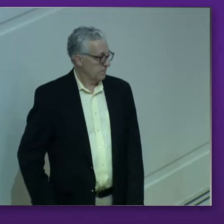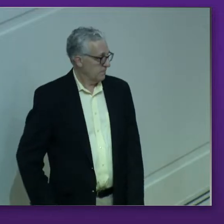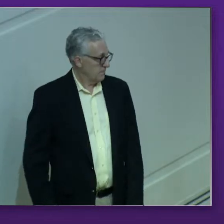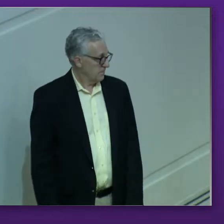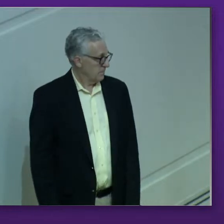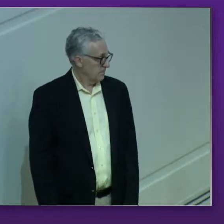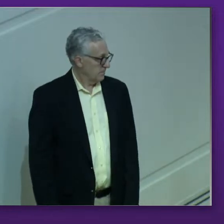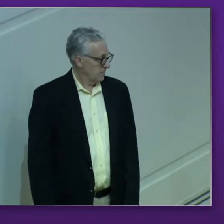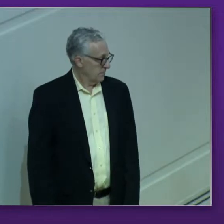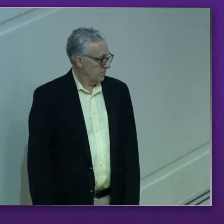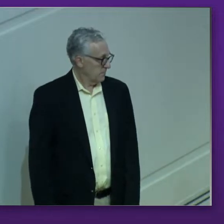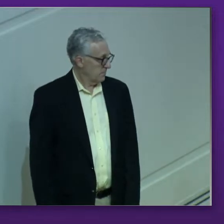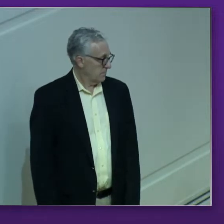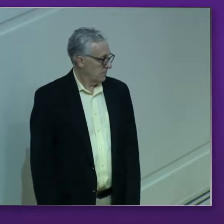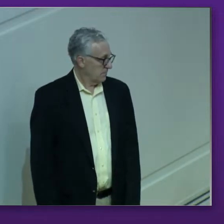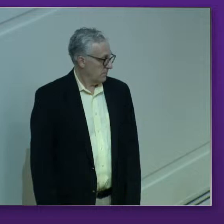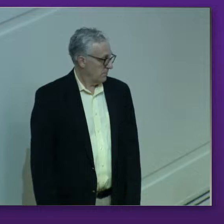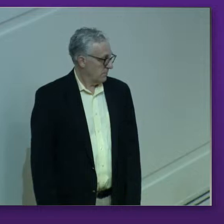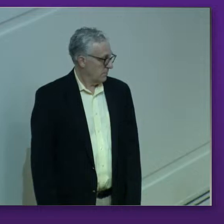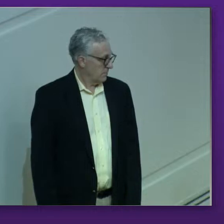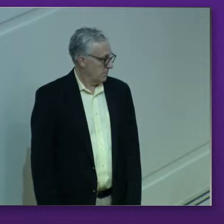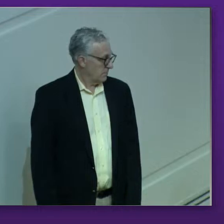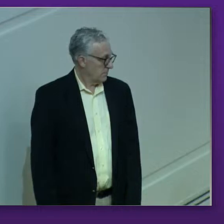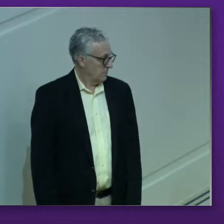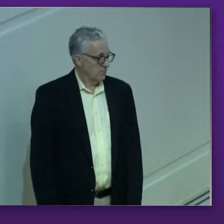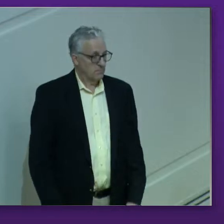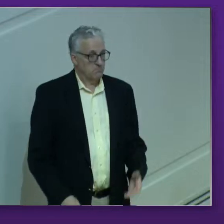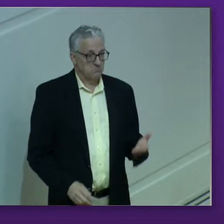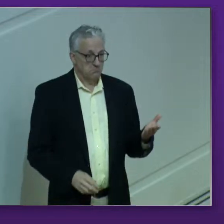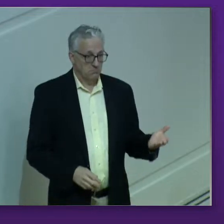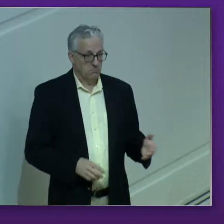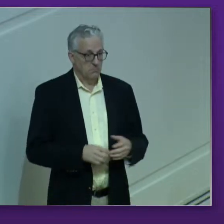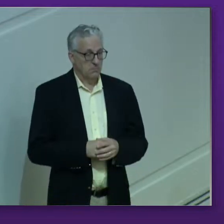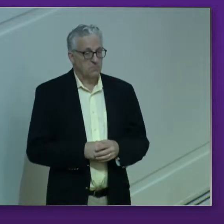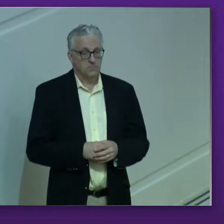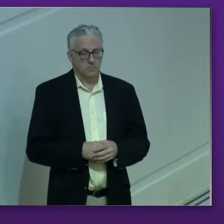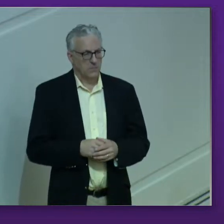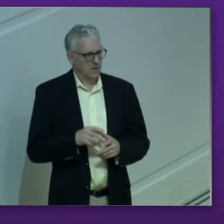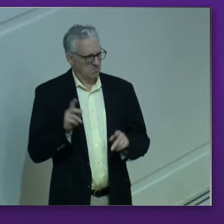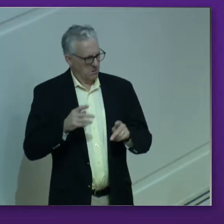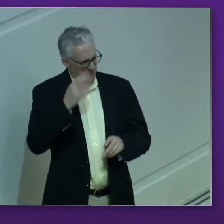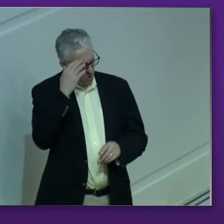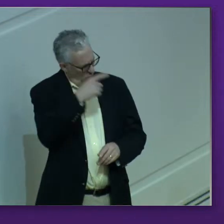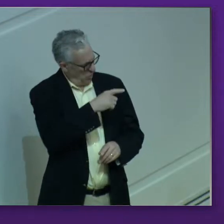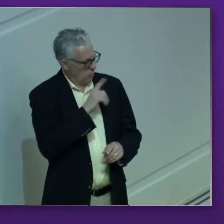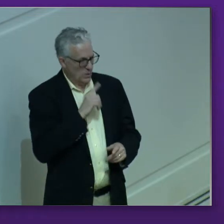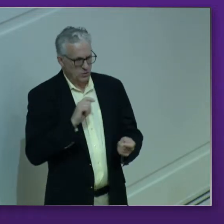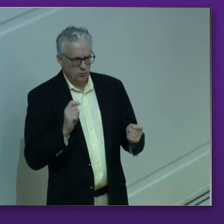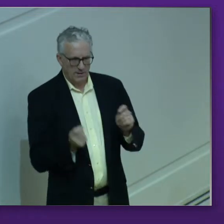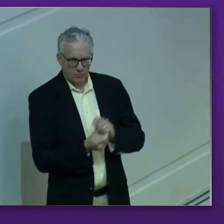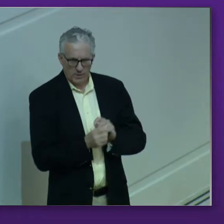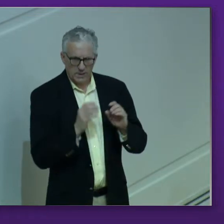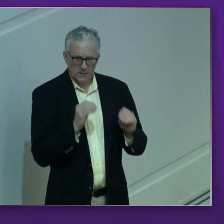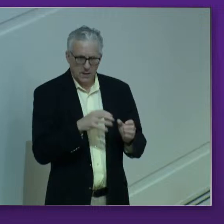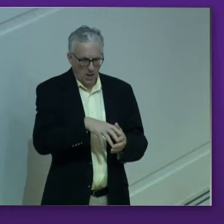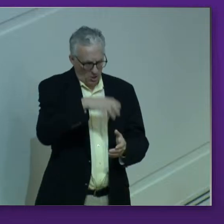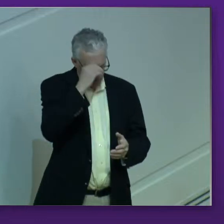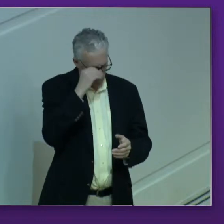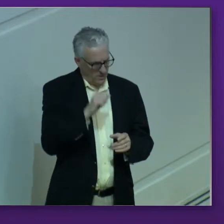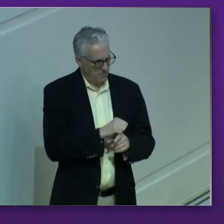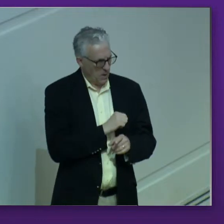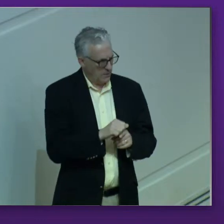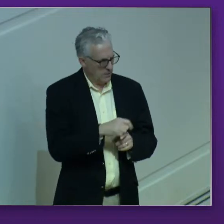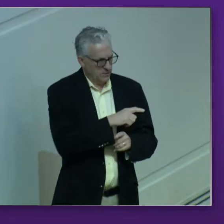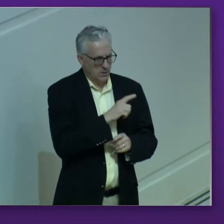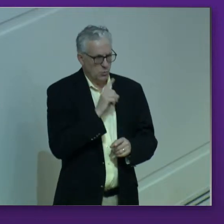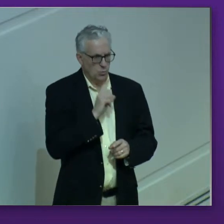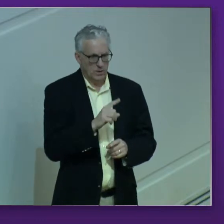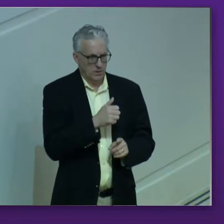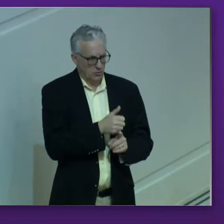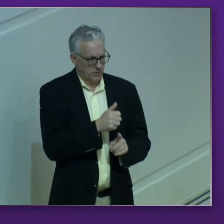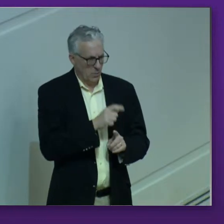PLEASE WELCOME PROF. [LISTING